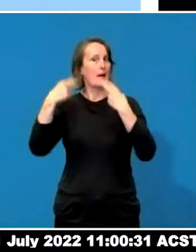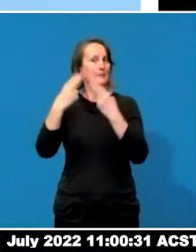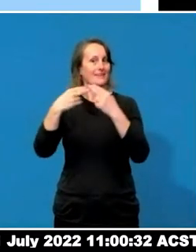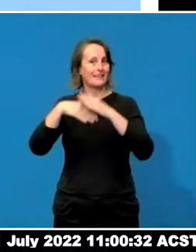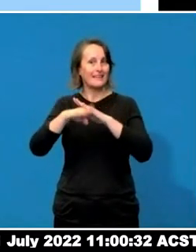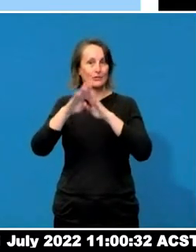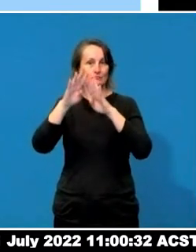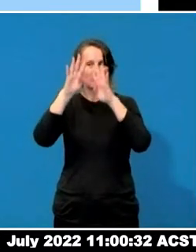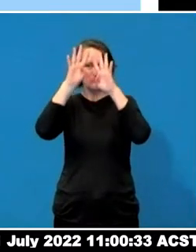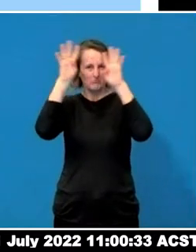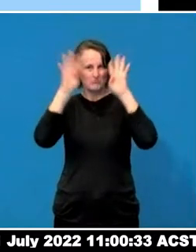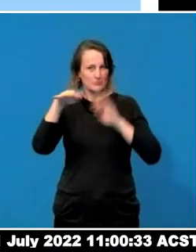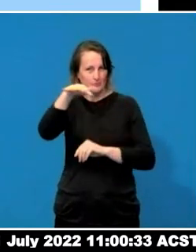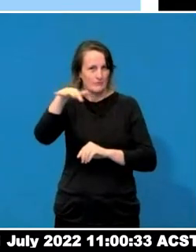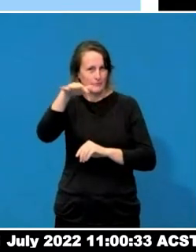the creator of the Torres Strait Islander flag.